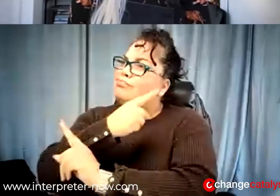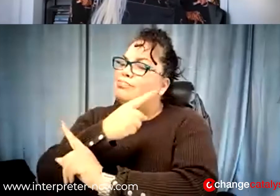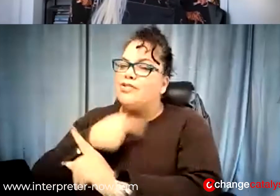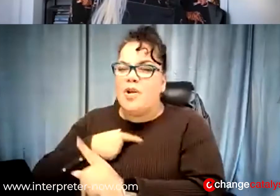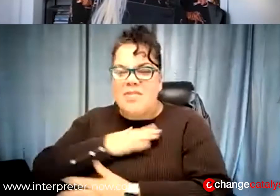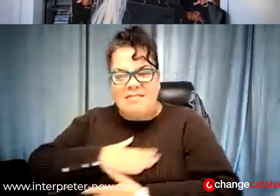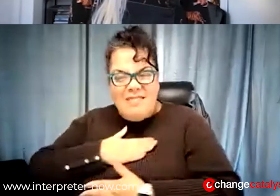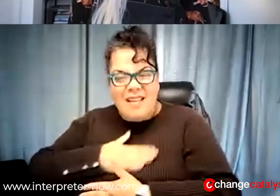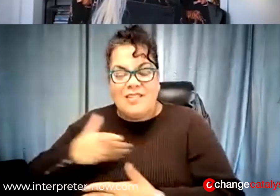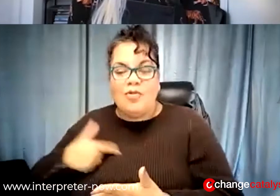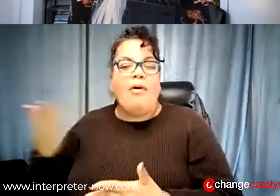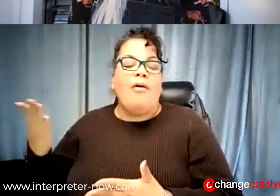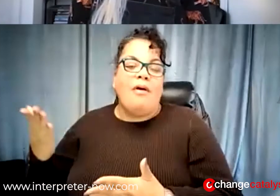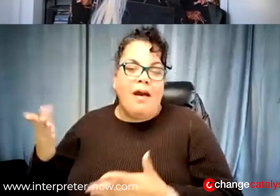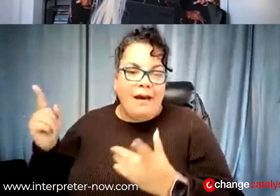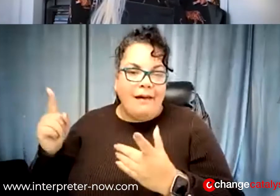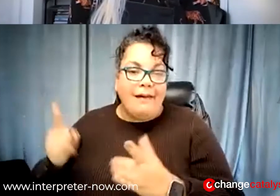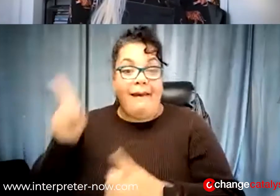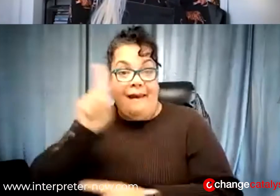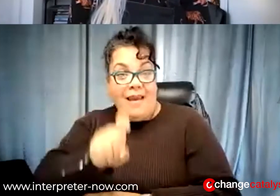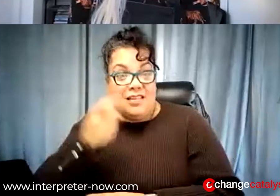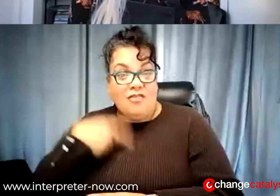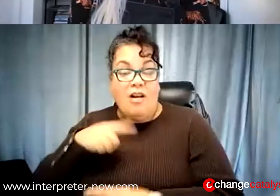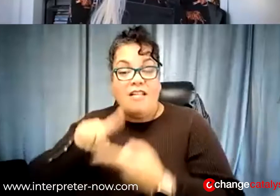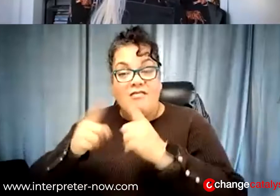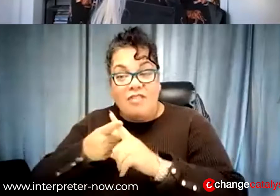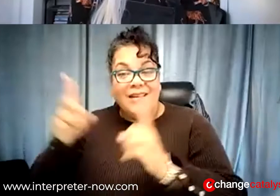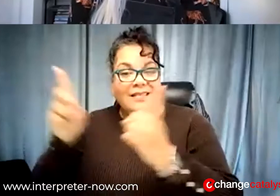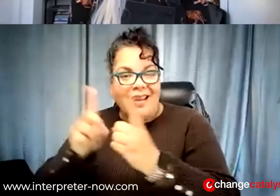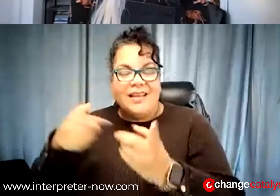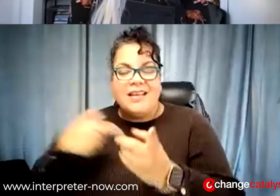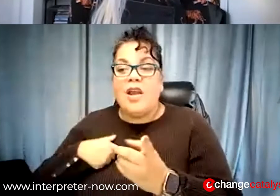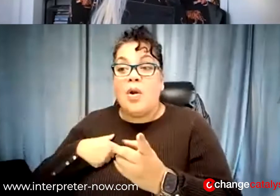I asked her out on a friend date, and it was on this friend date over coffee that she told